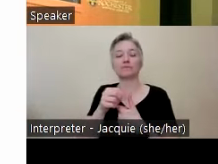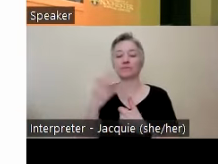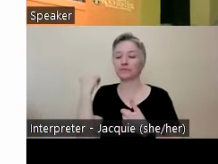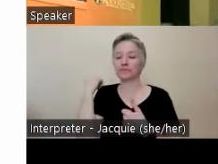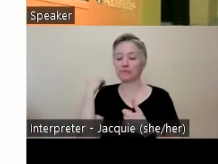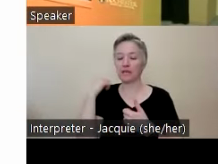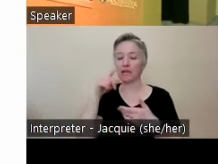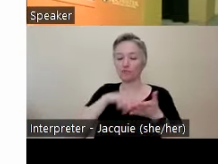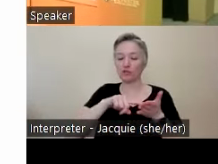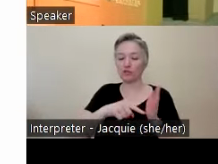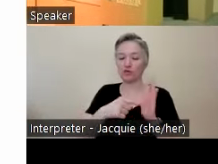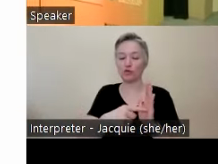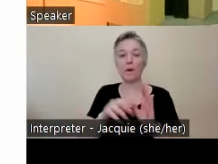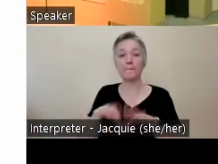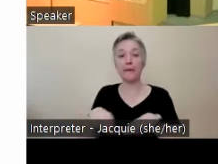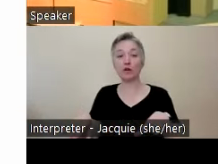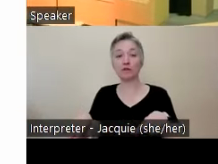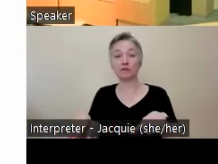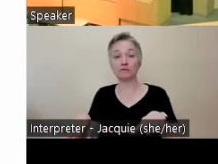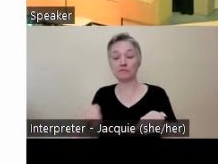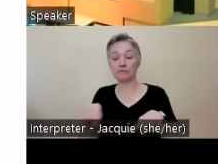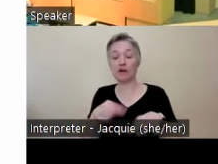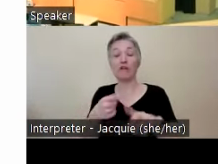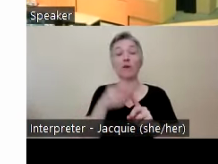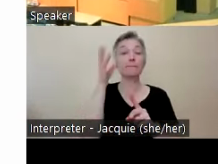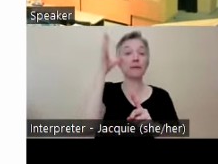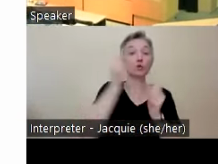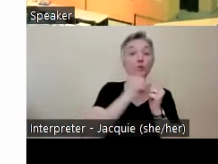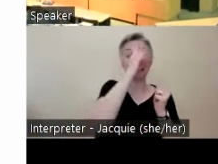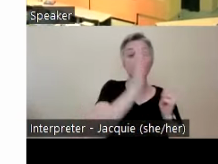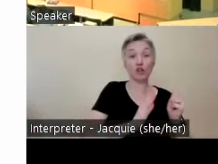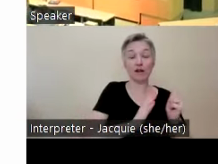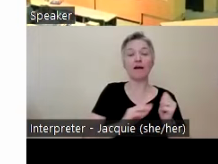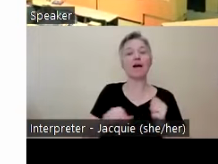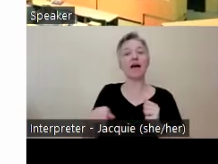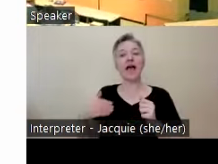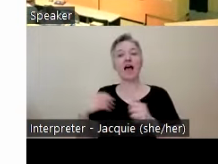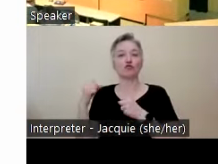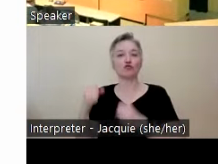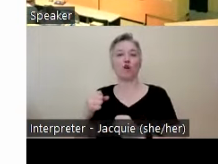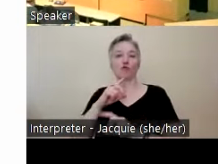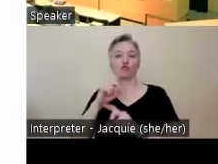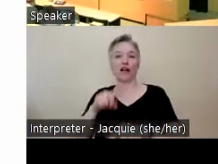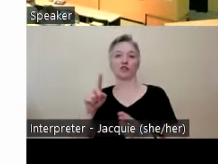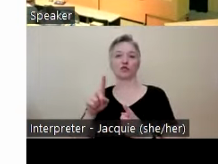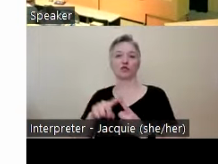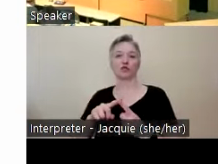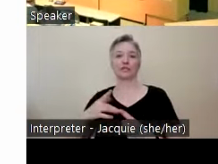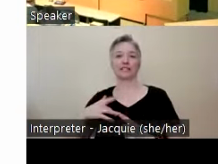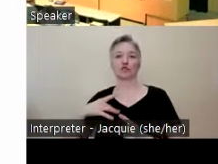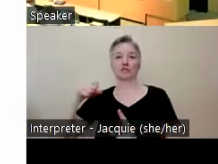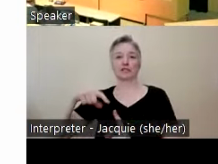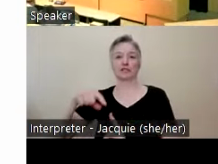a lot of these kids had very strong reactions to sensory stimula and extra fast habituation